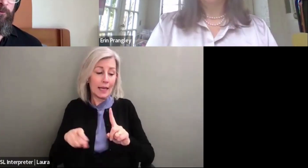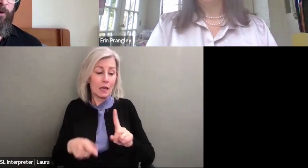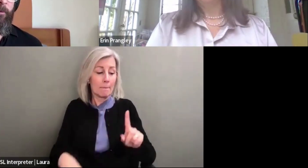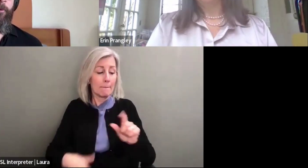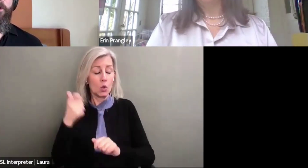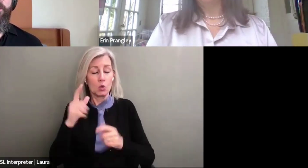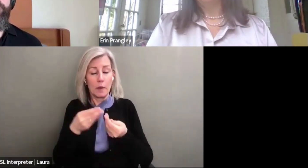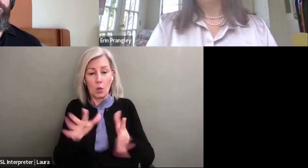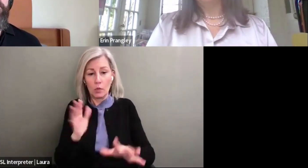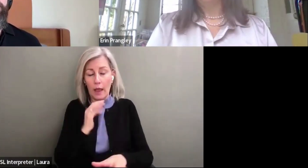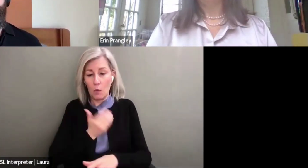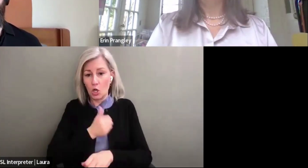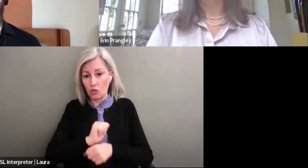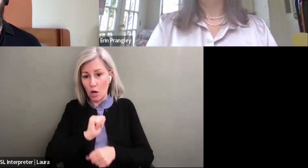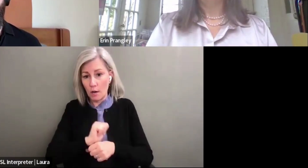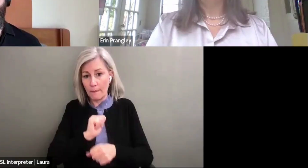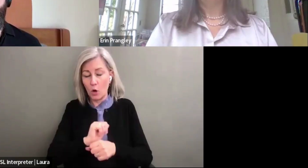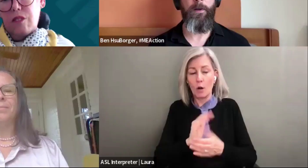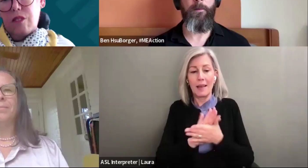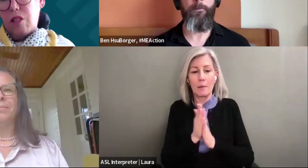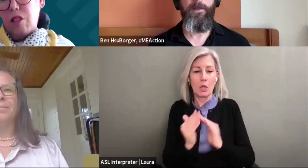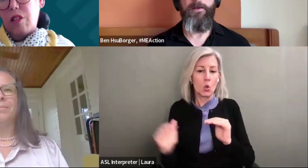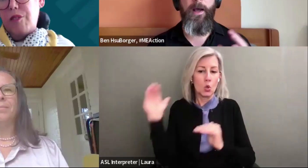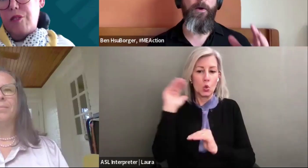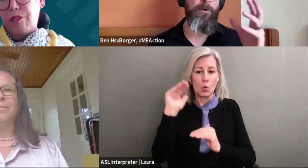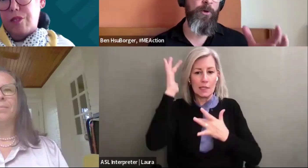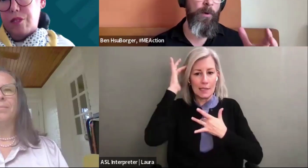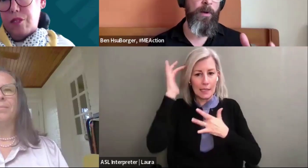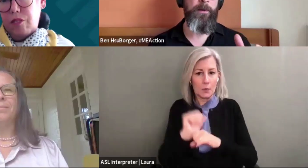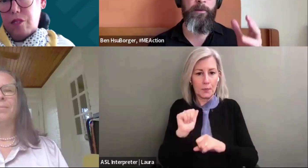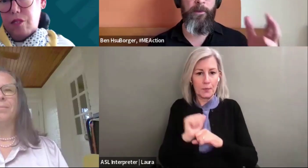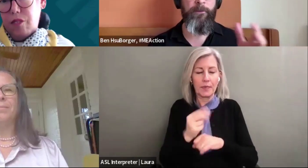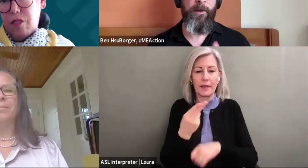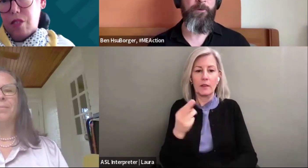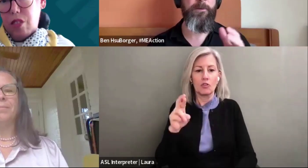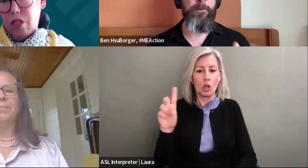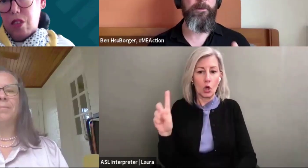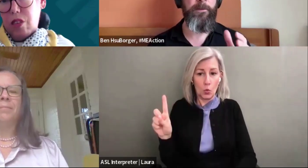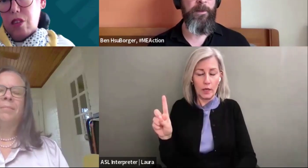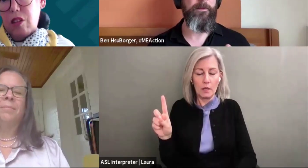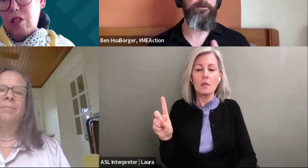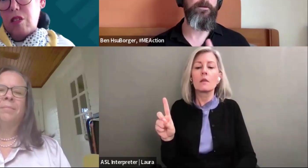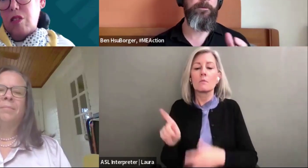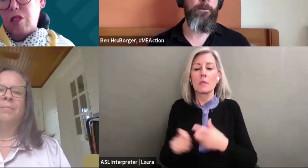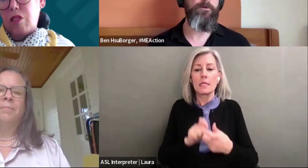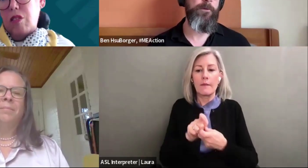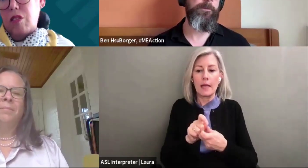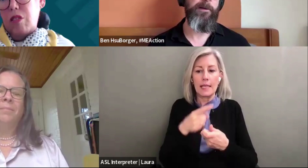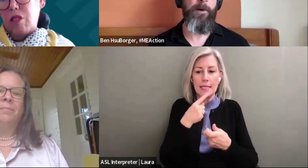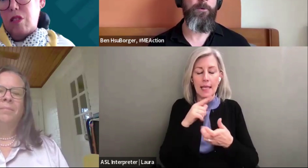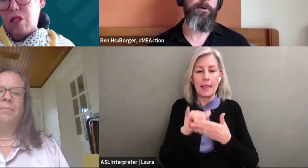attaining accurate disability determinations and functional capacity assessments, especially when we need it most, when we lose our jobs